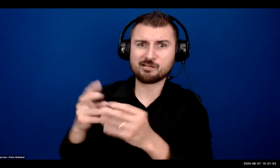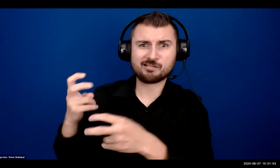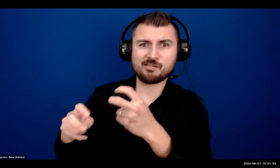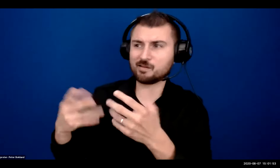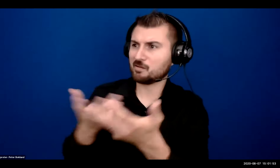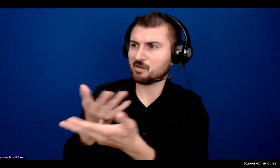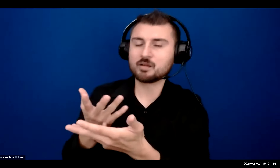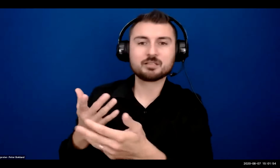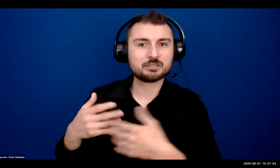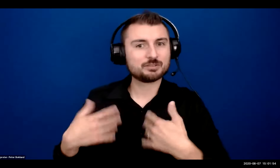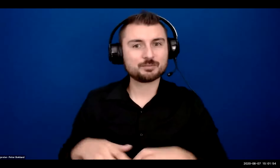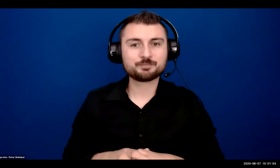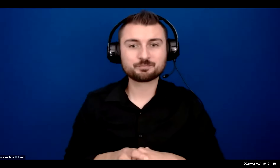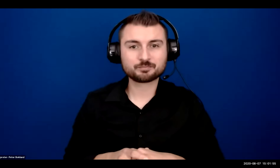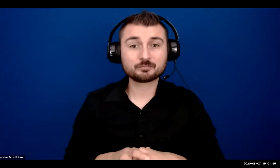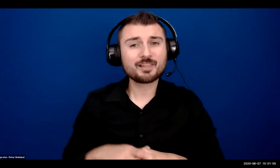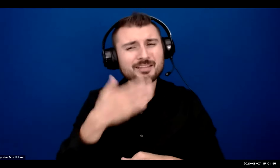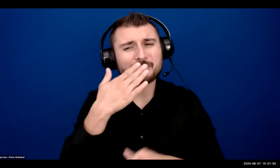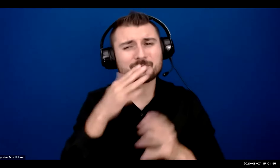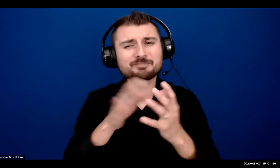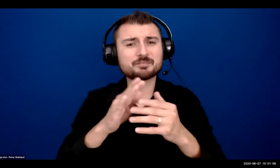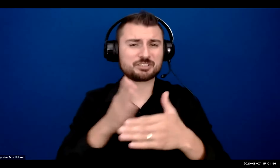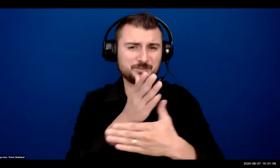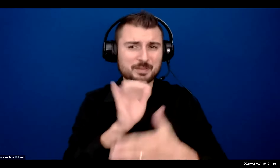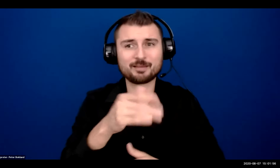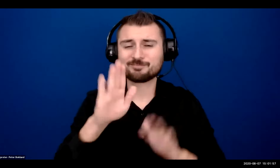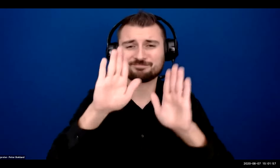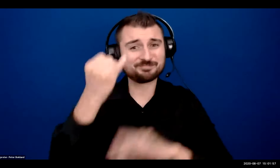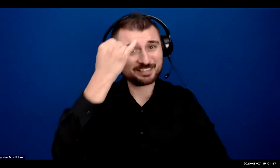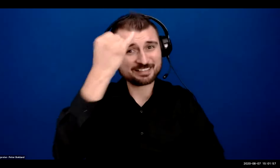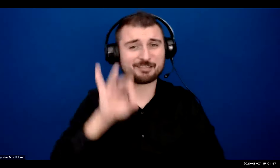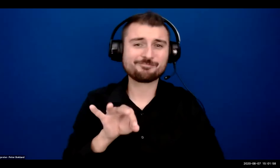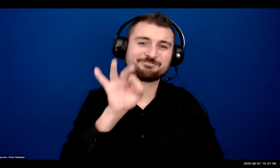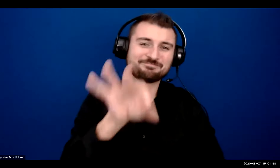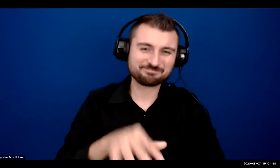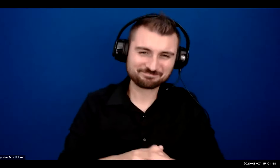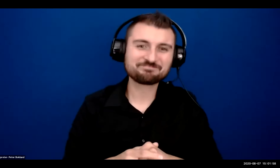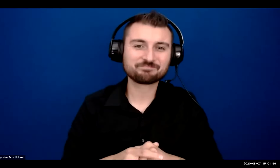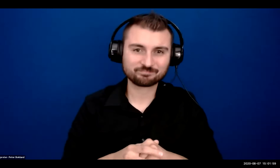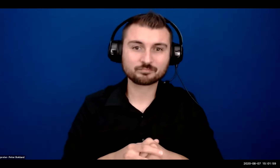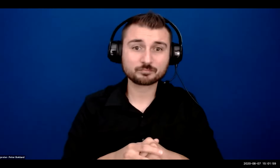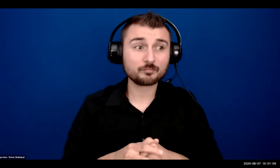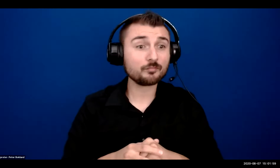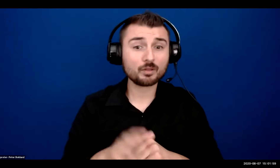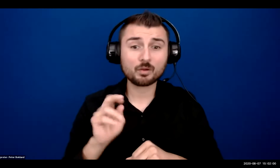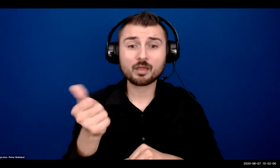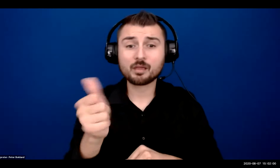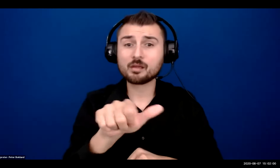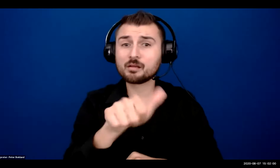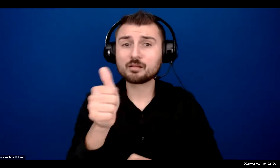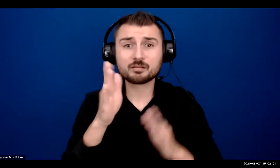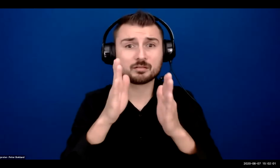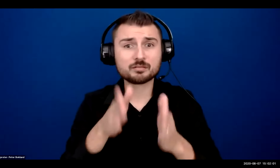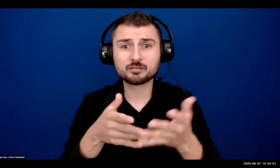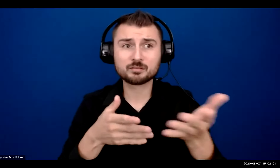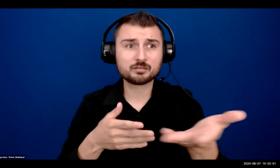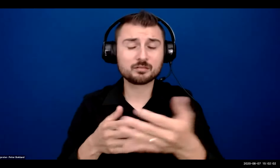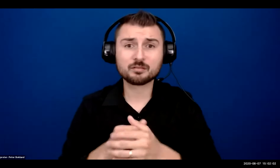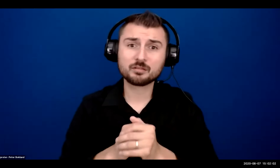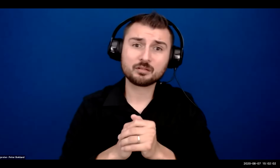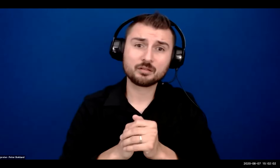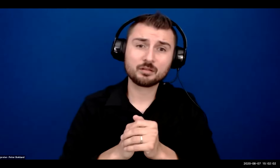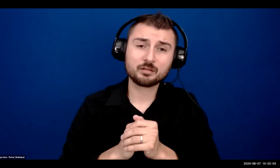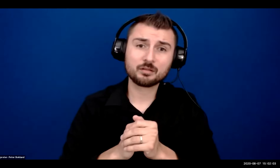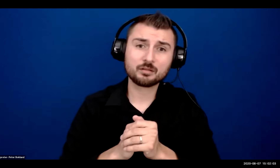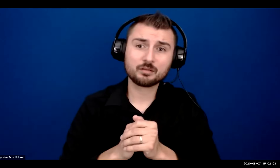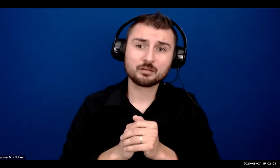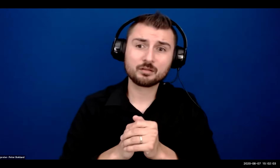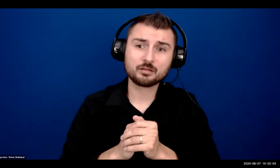There is not much on the screen but they are still engaging because I found it is harder to get them to engage and answer questions through Zoom than it is in the classroom.